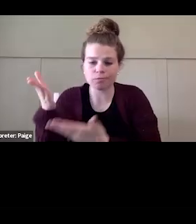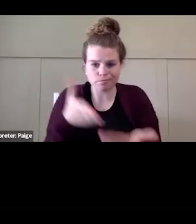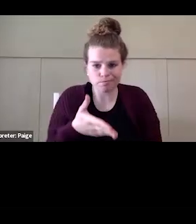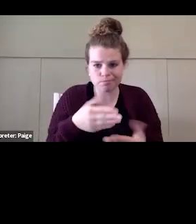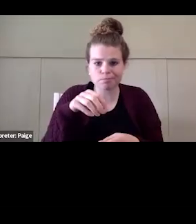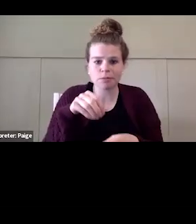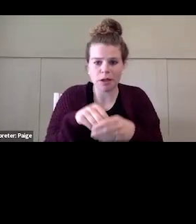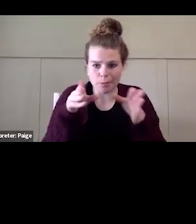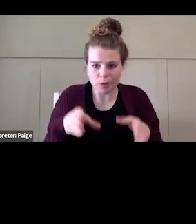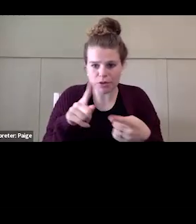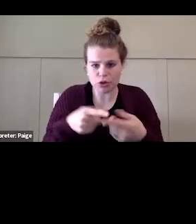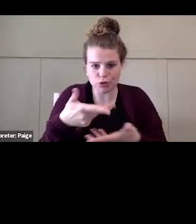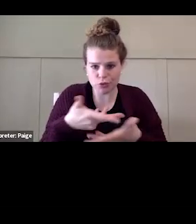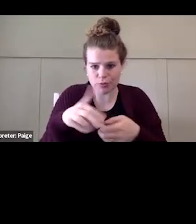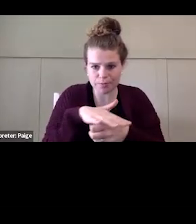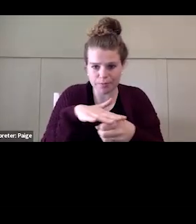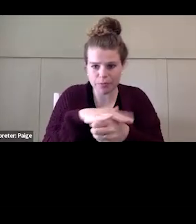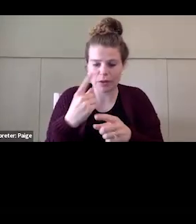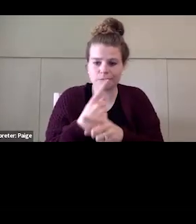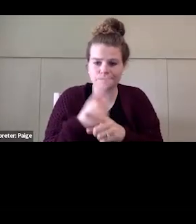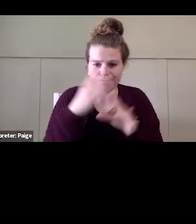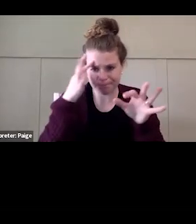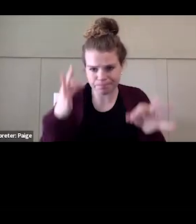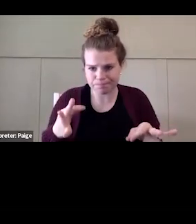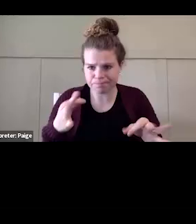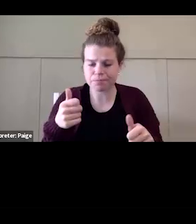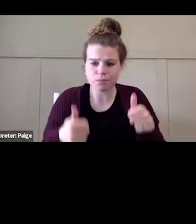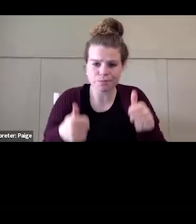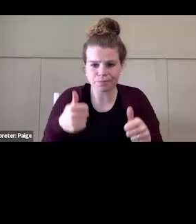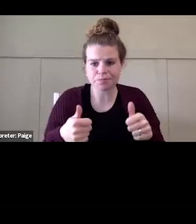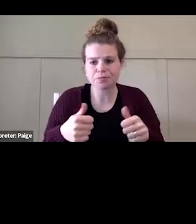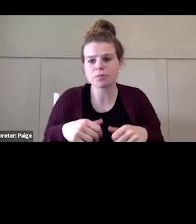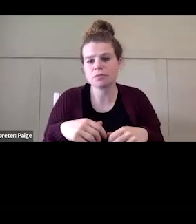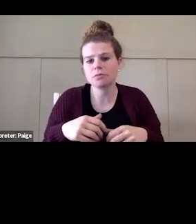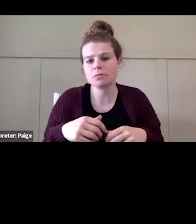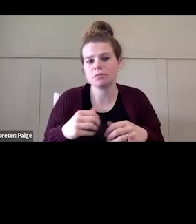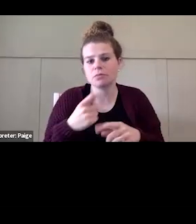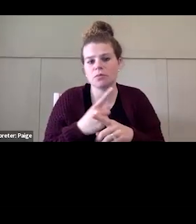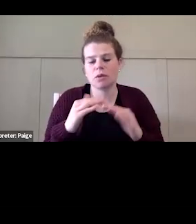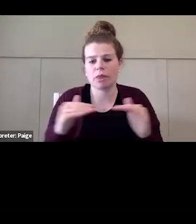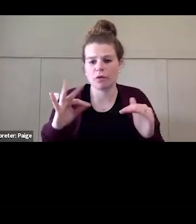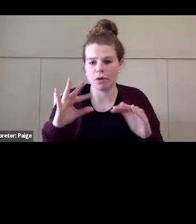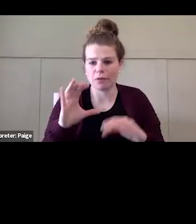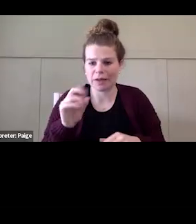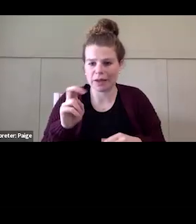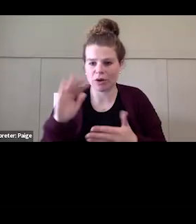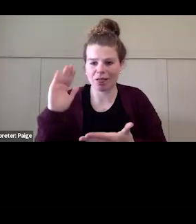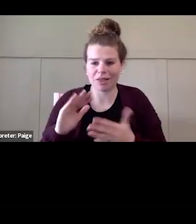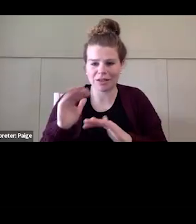and do that and determine the most appropriate level of care with the least restrictive lens